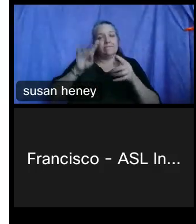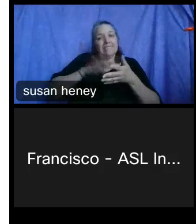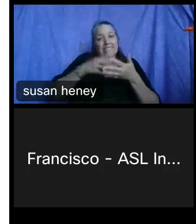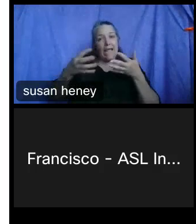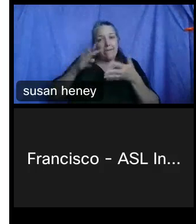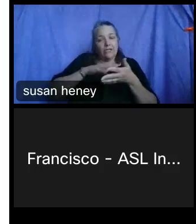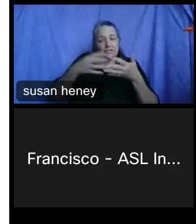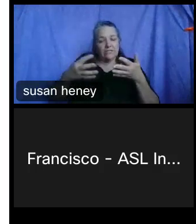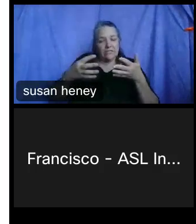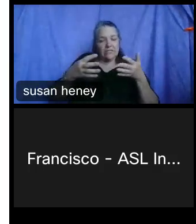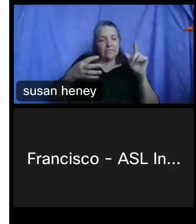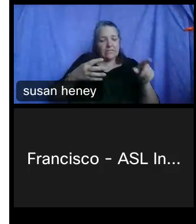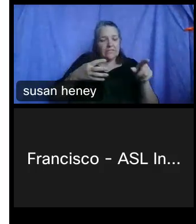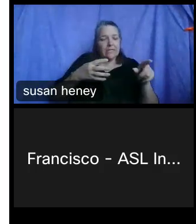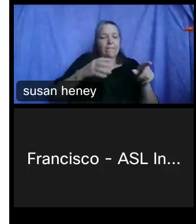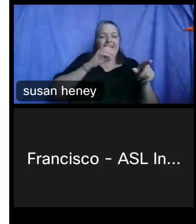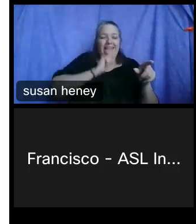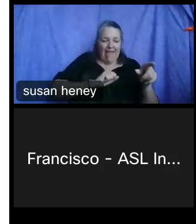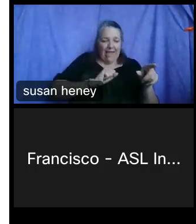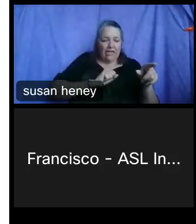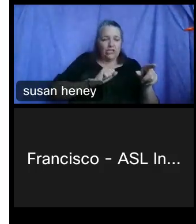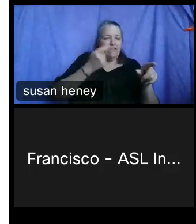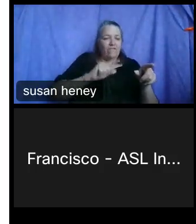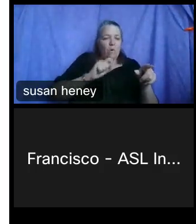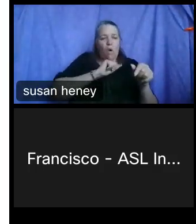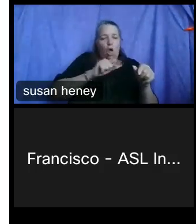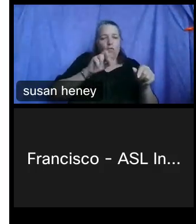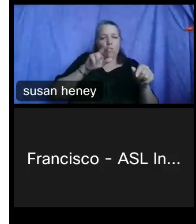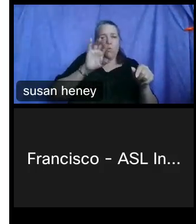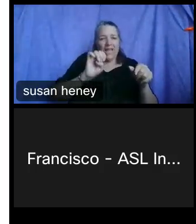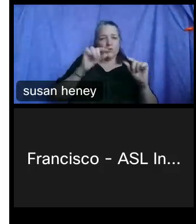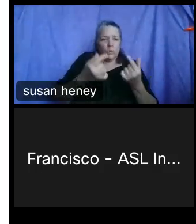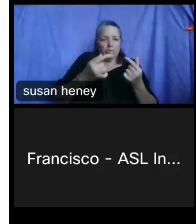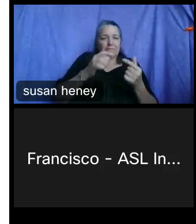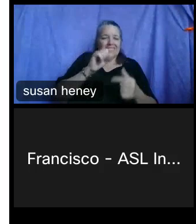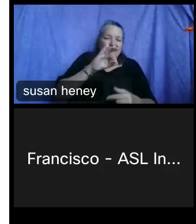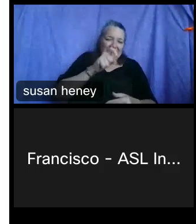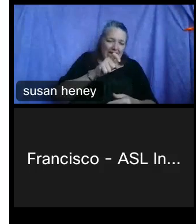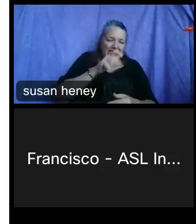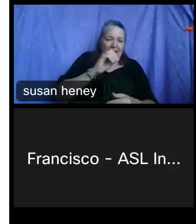by age for all of the race groups. From here I'll select sex by age for the Asian alone population.